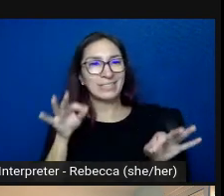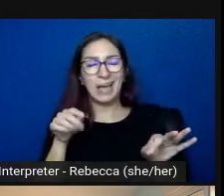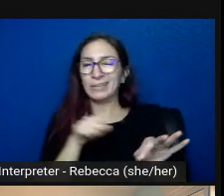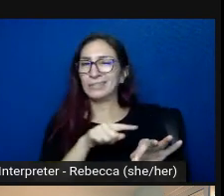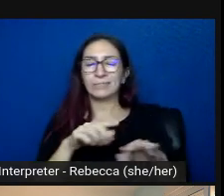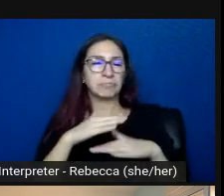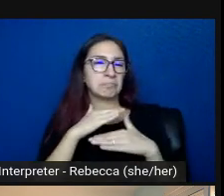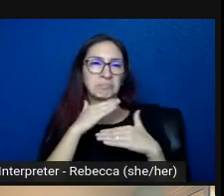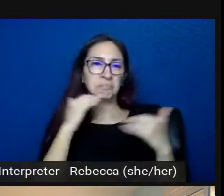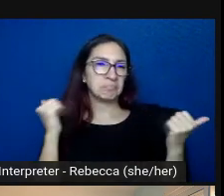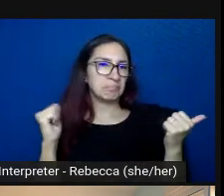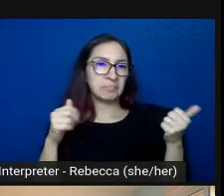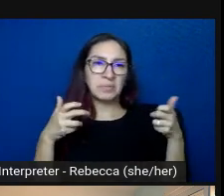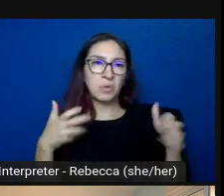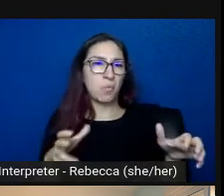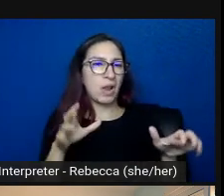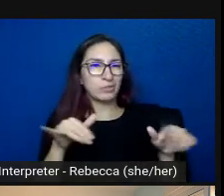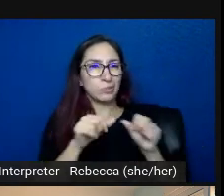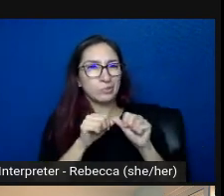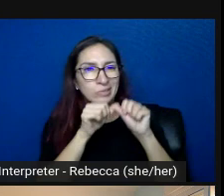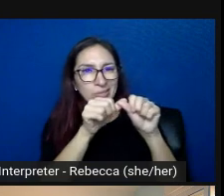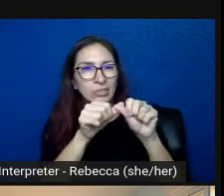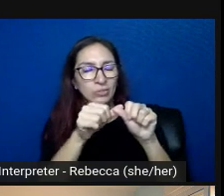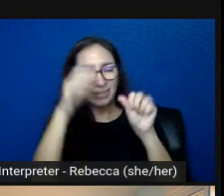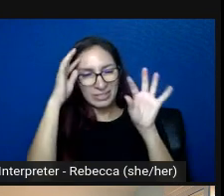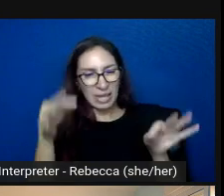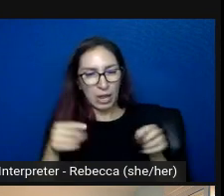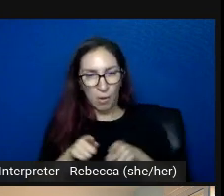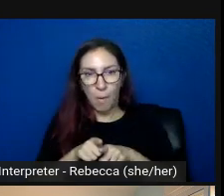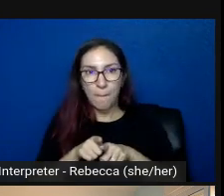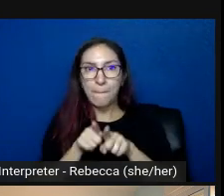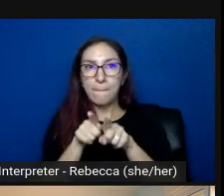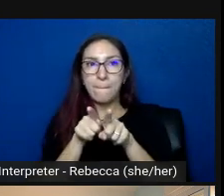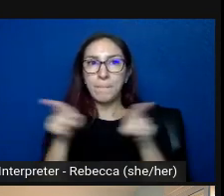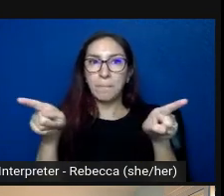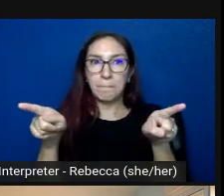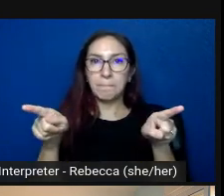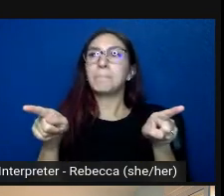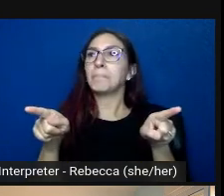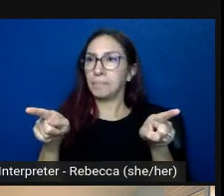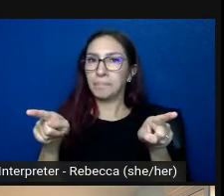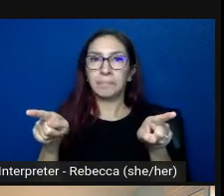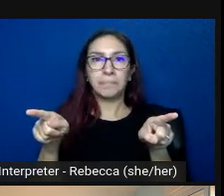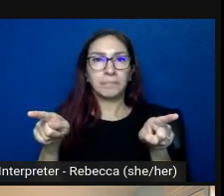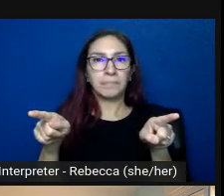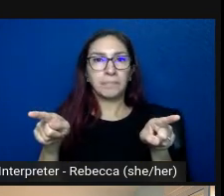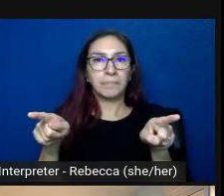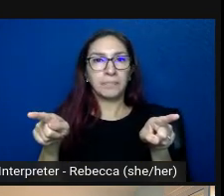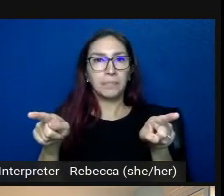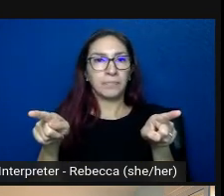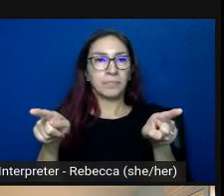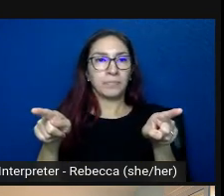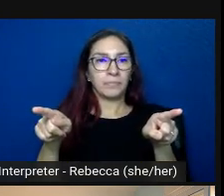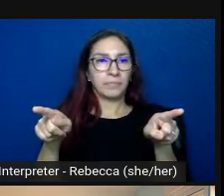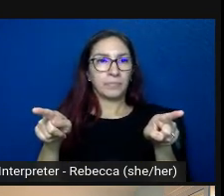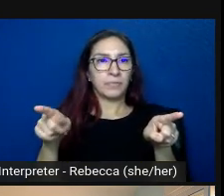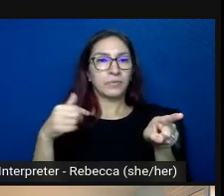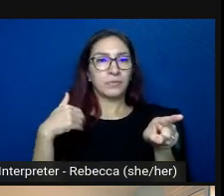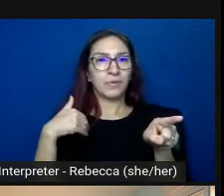and they created this fork to have an open-source